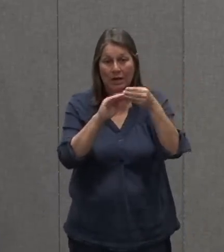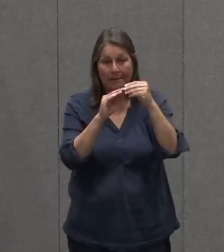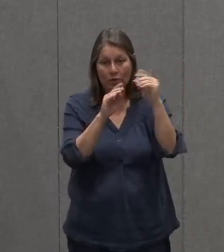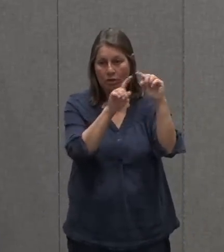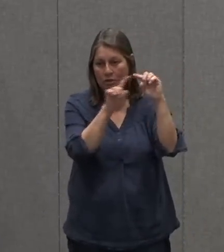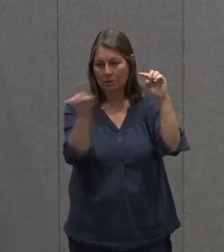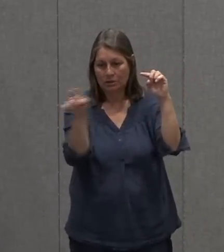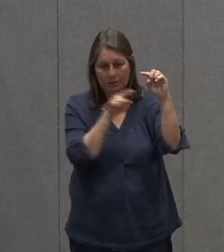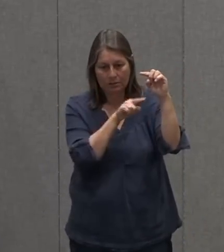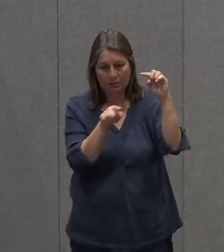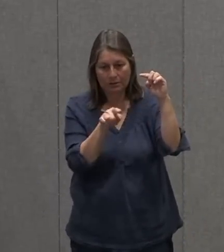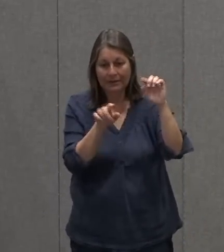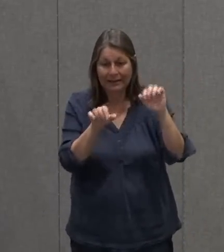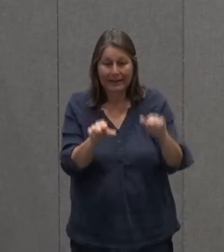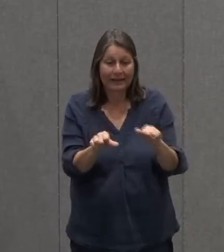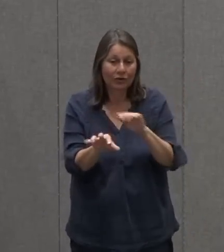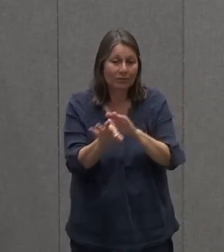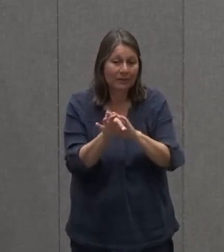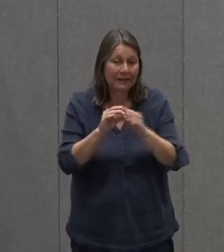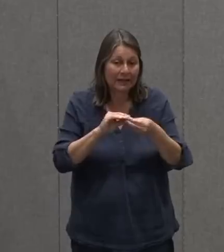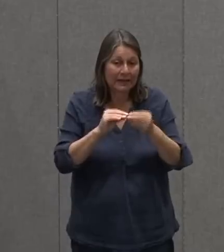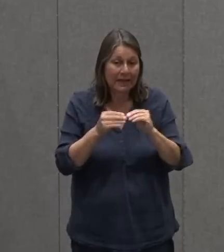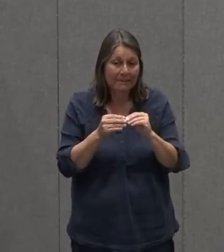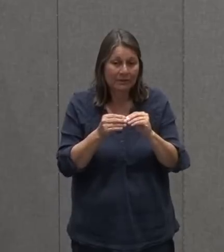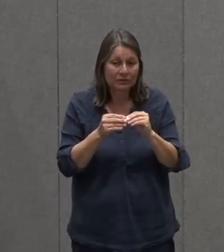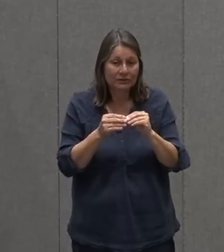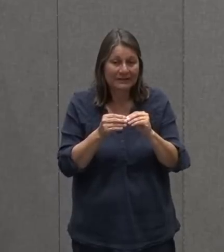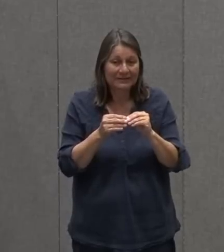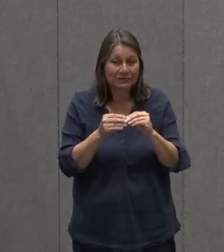Could you think of a number that was equidistant